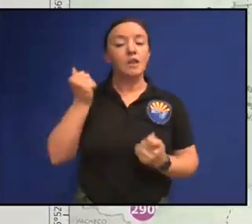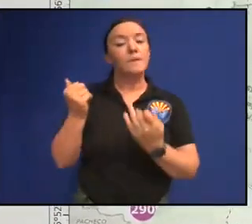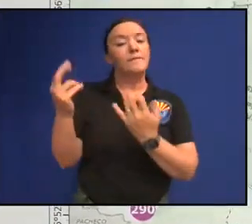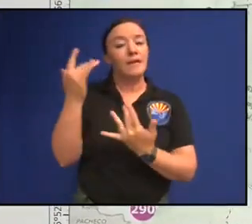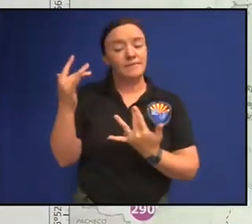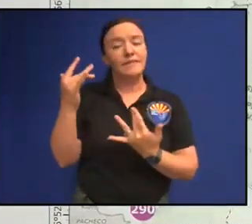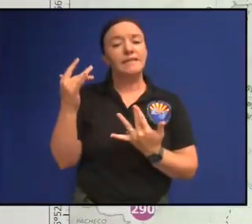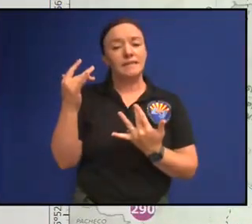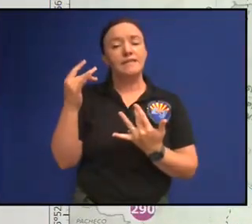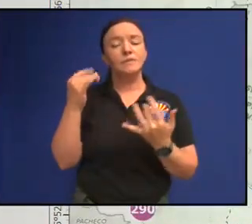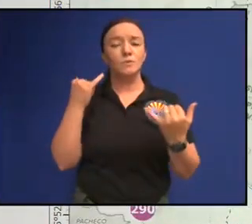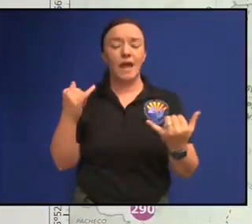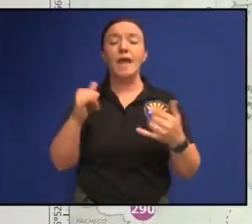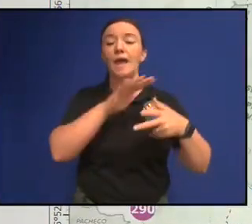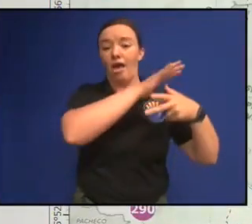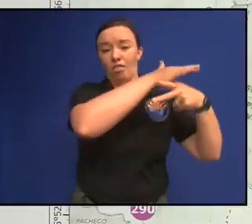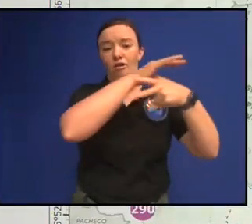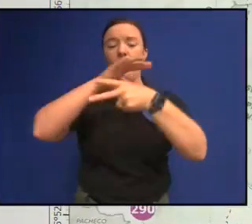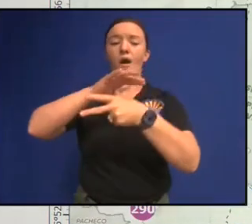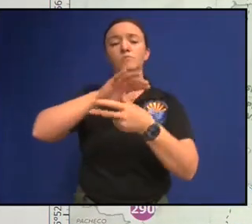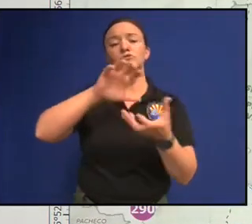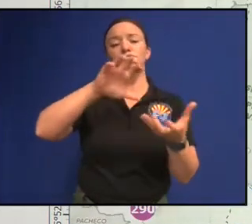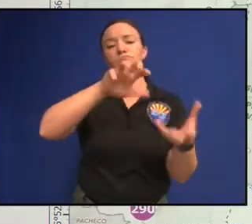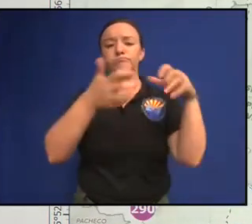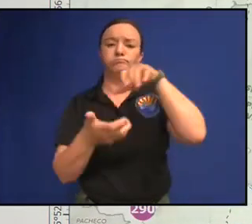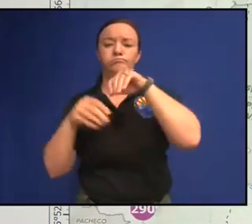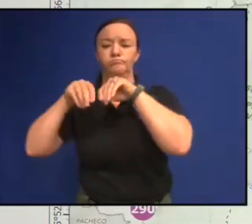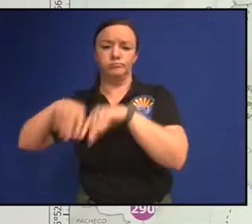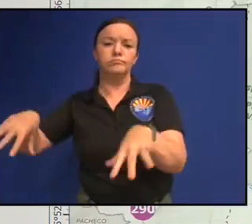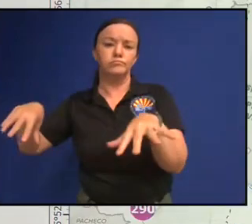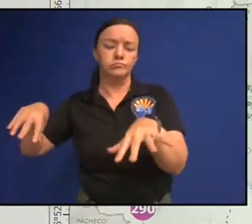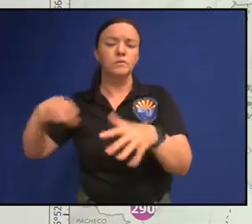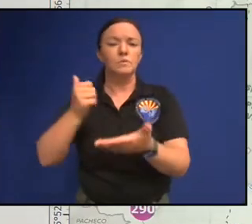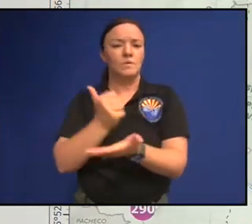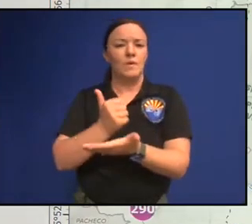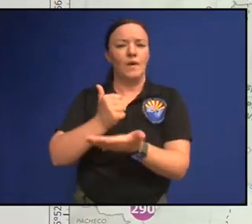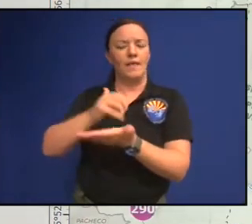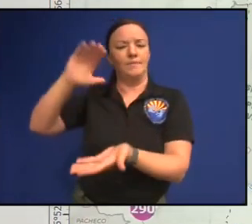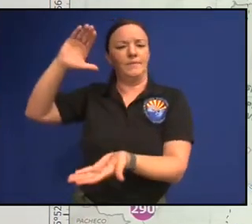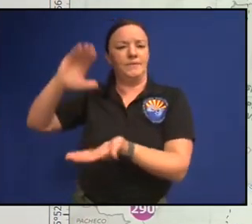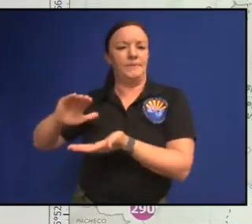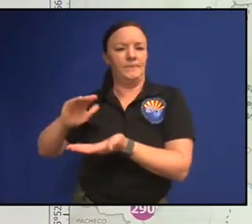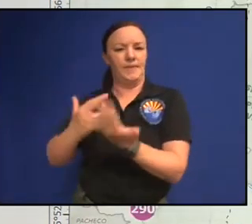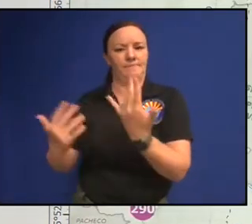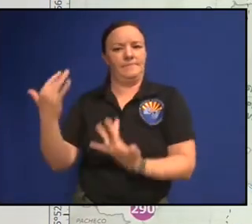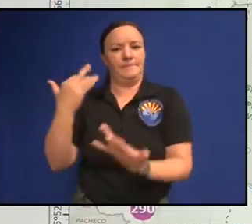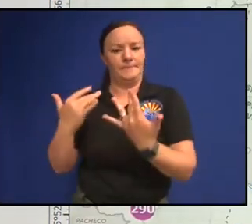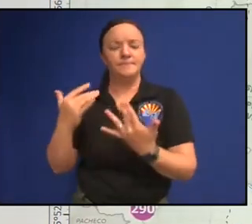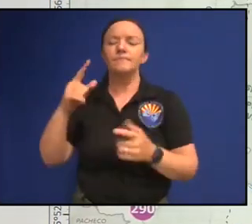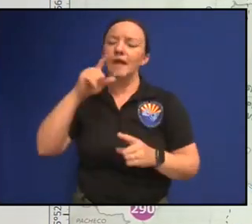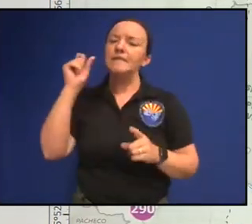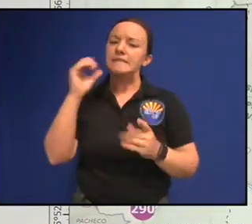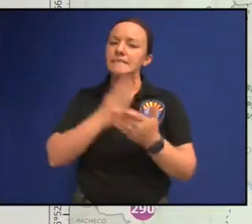IT IN CHECK. WITH THE ERRATIC WINDS WE HAD WITH THE STORMS, AND THEN A LITTLE PRECIP OUT THERE.